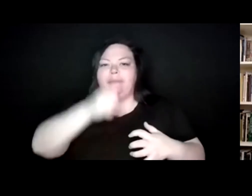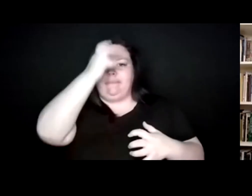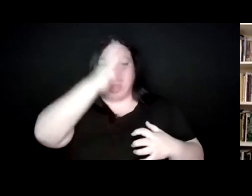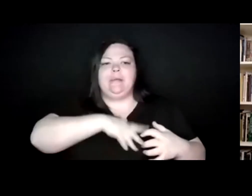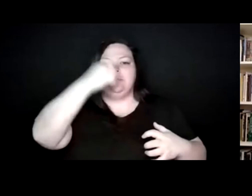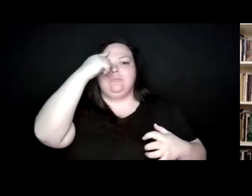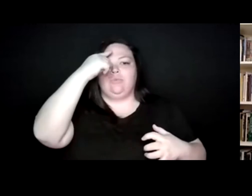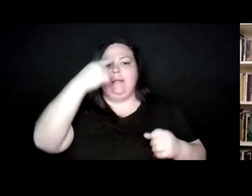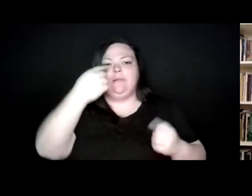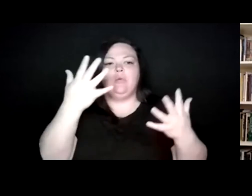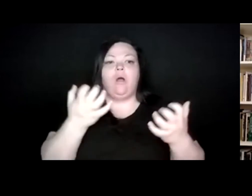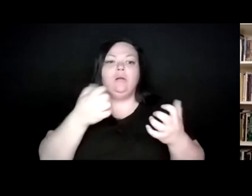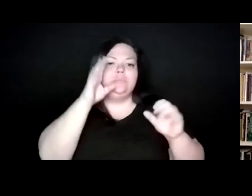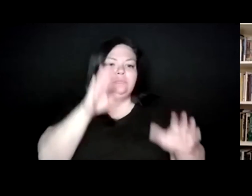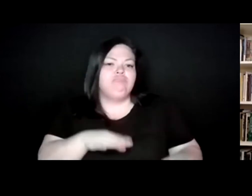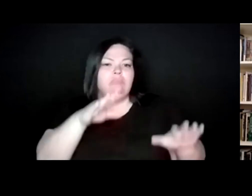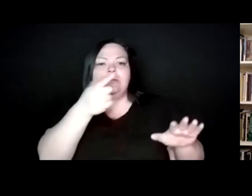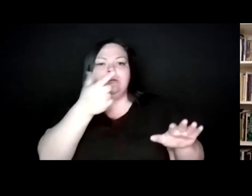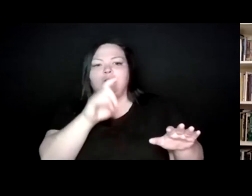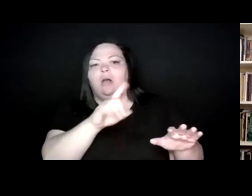to be gods and make a life/ like a woman could.//